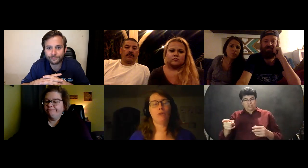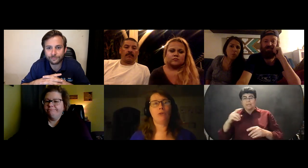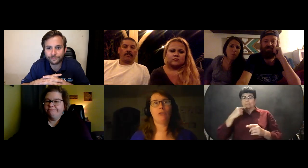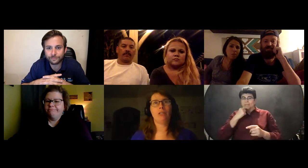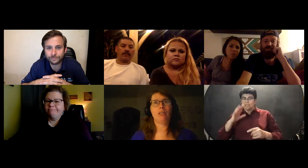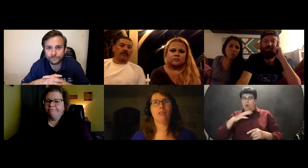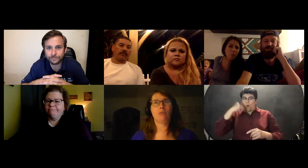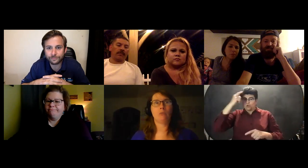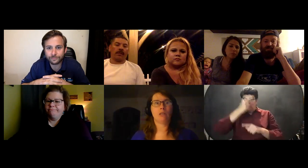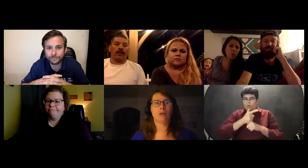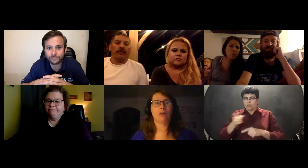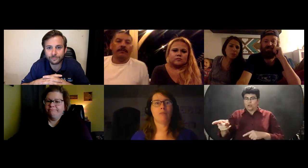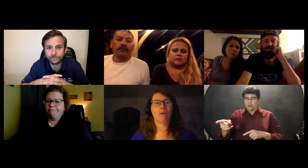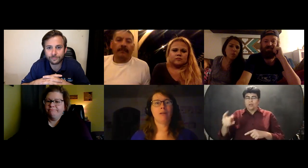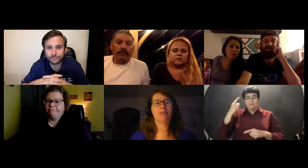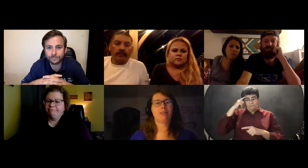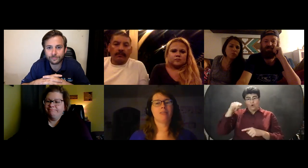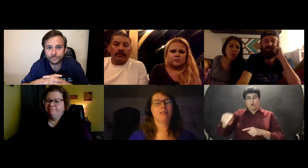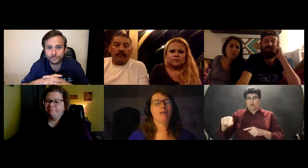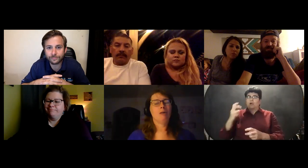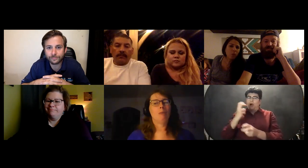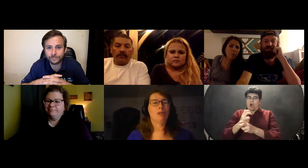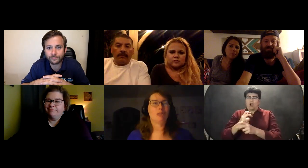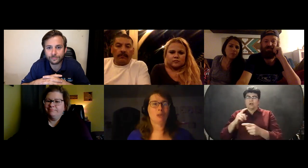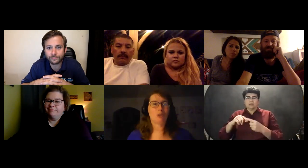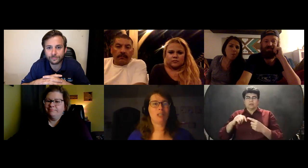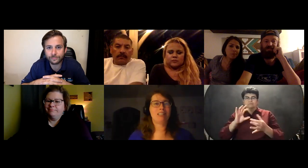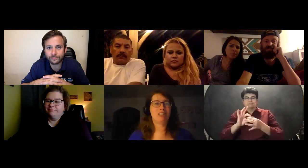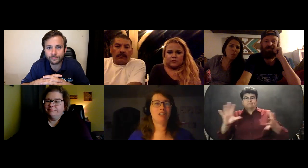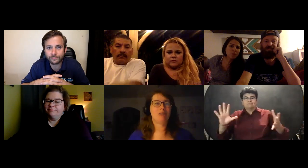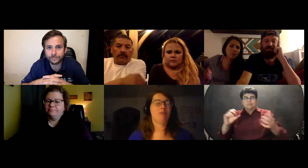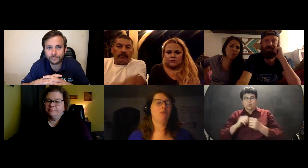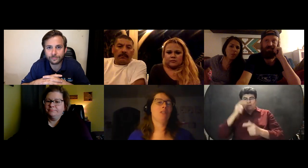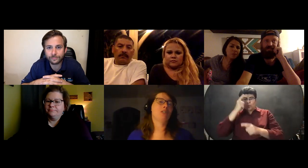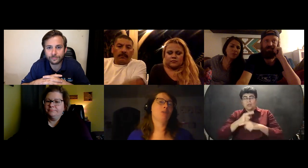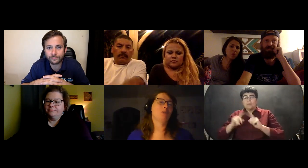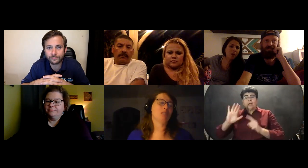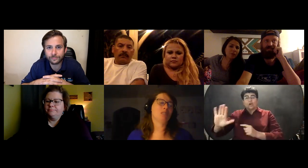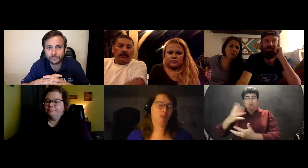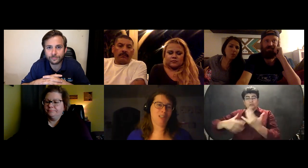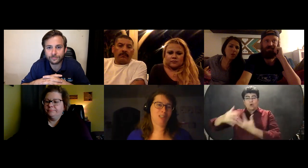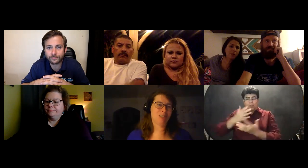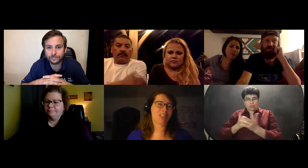that from her is one of the harder parts but her socialization